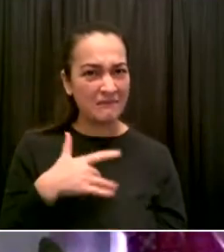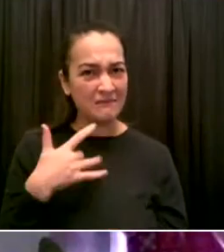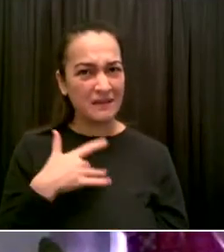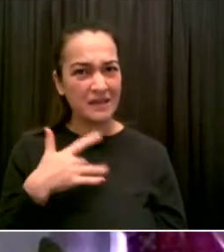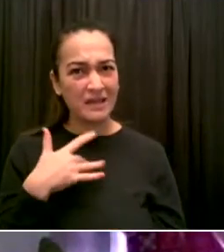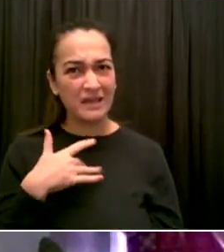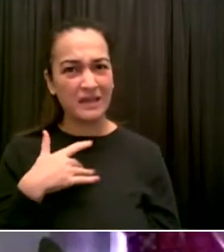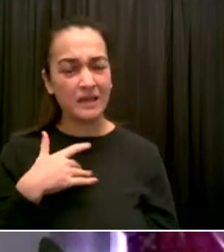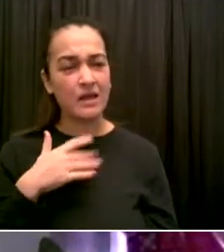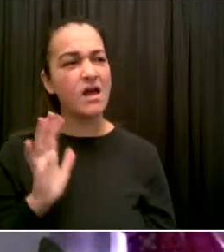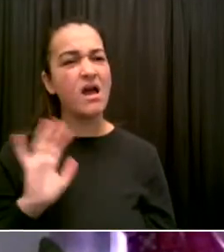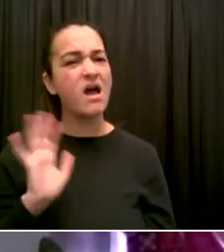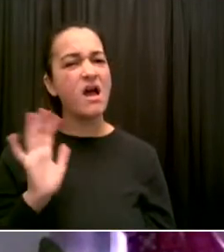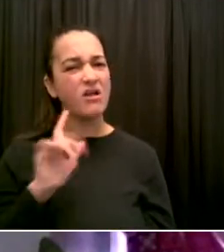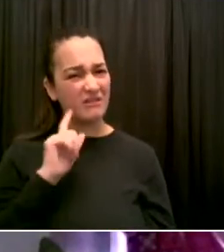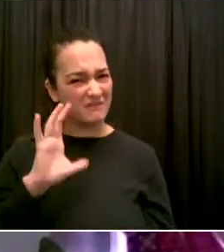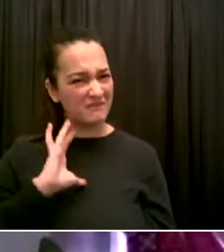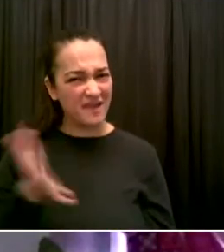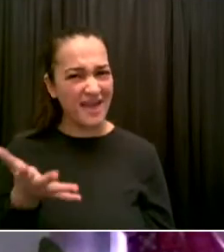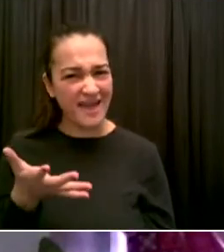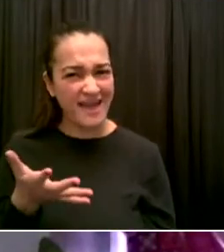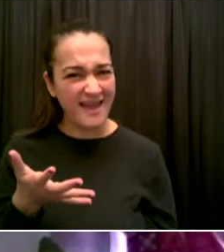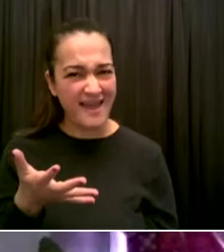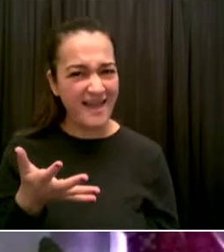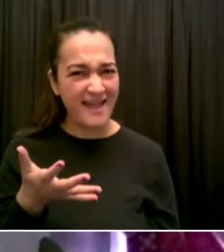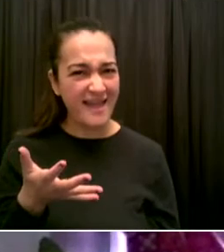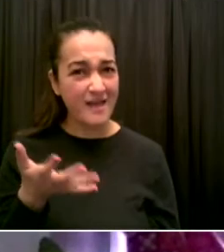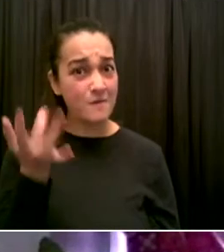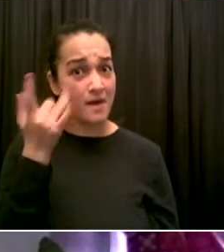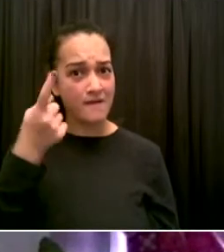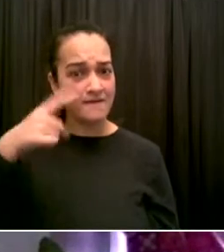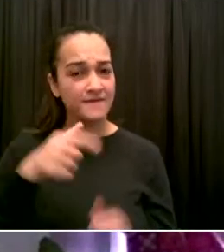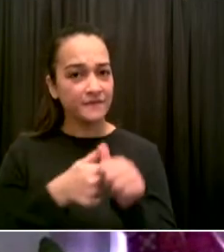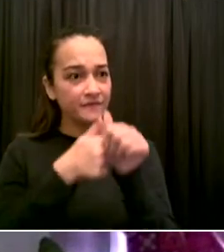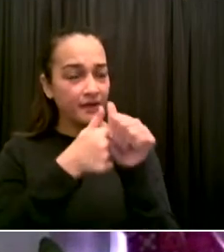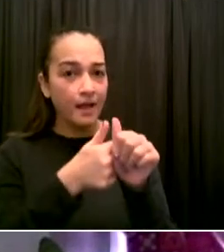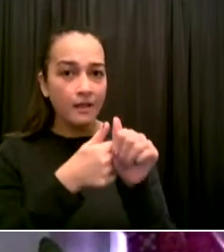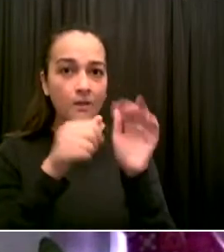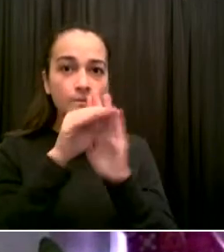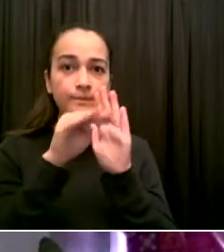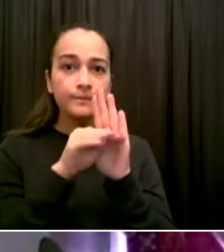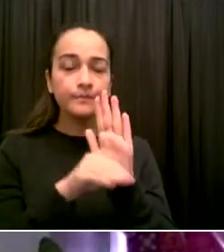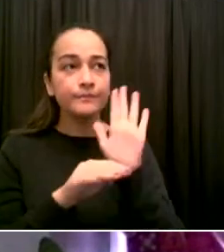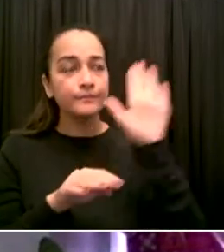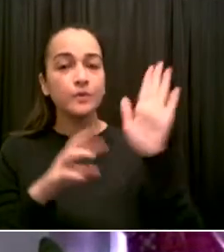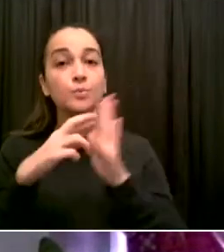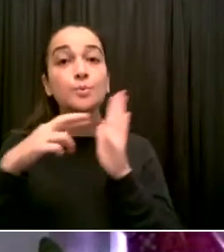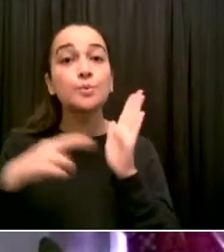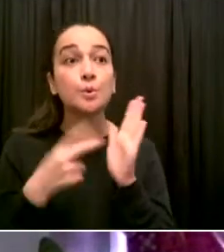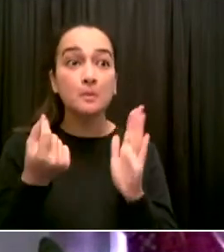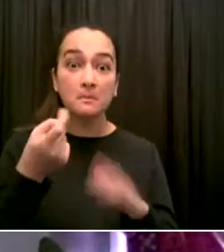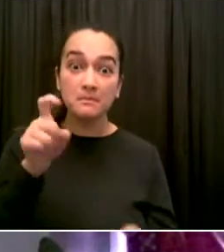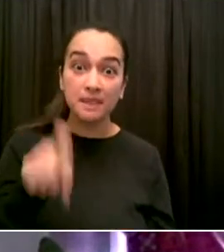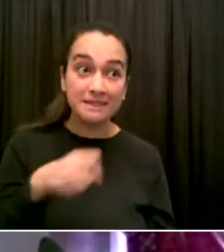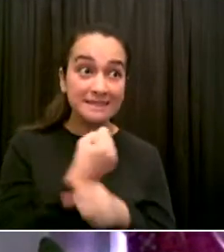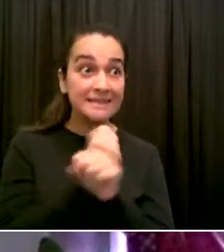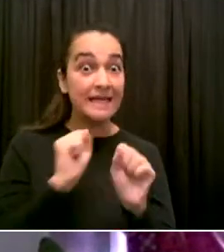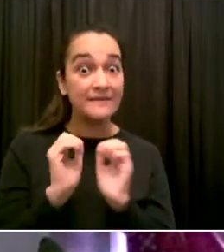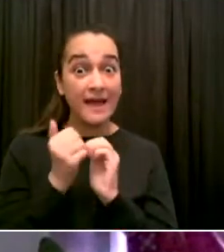OF GENEROSITY. IT'S ACTUALLY SO INCREDIBLE.